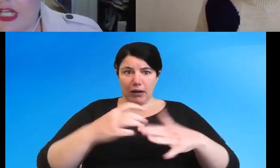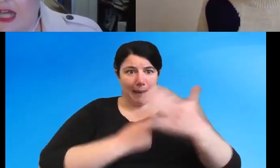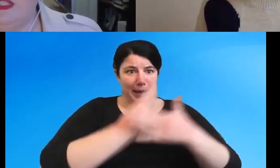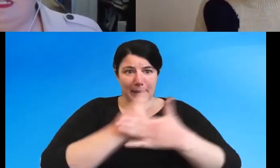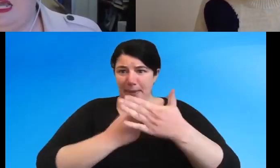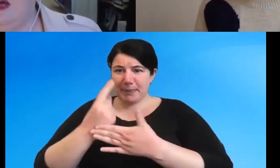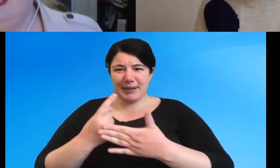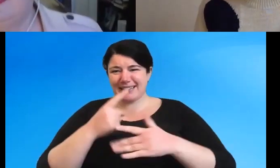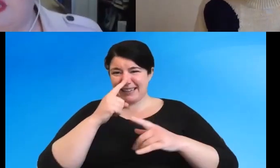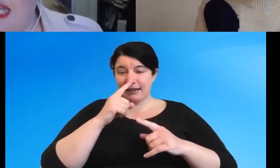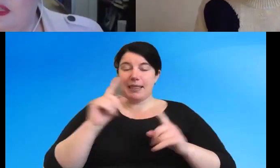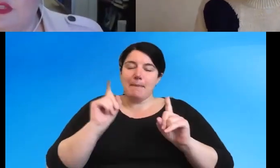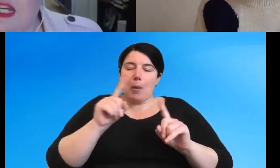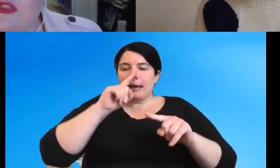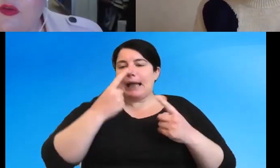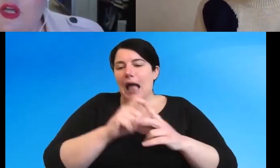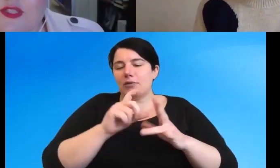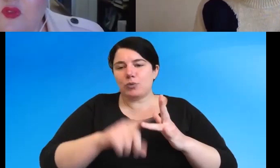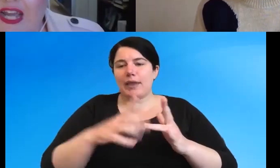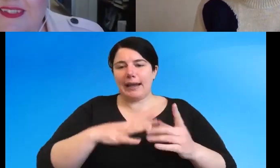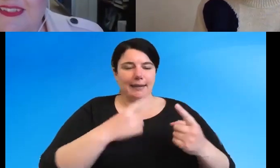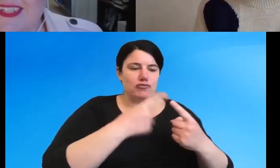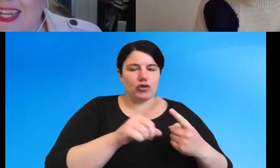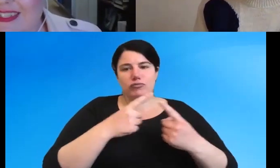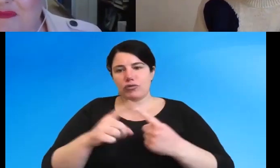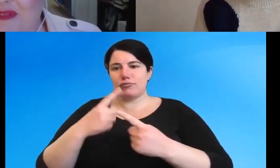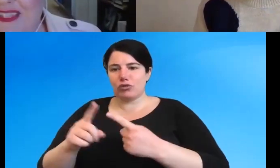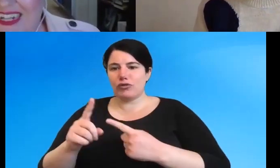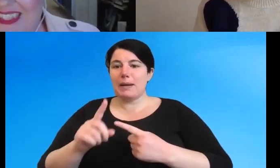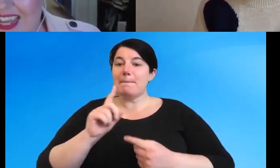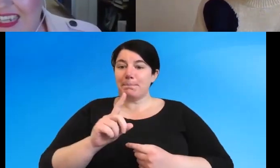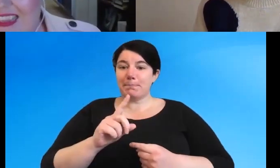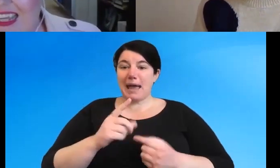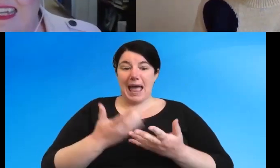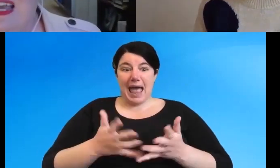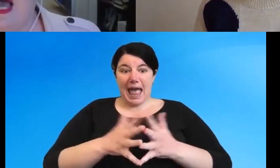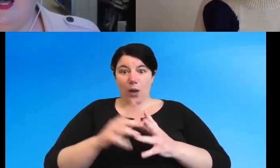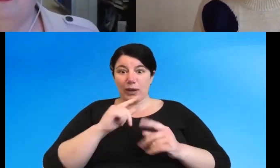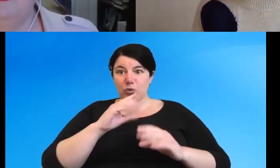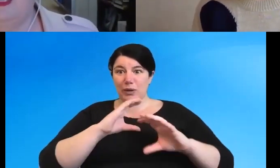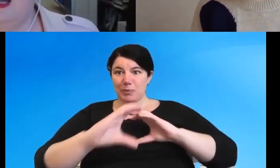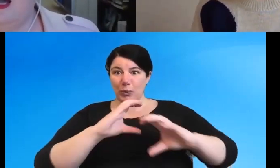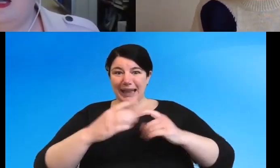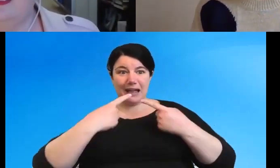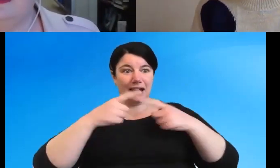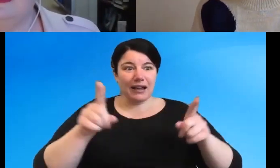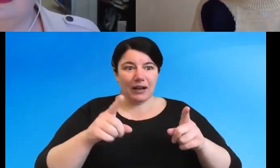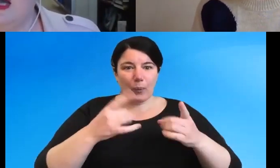urgently. Obviously you can't do that now. There's lots of ways to say something without saying anything.